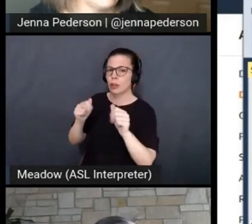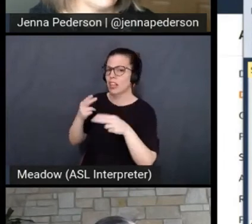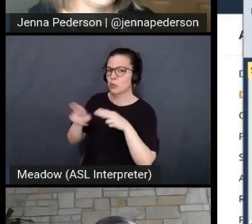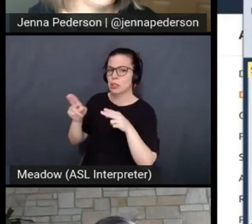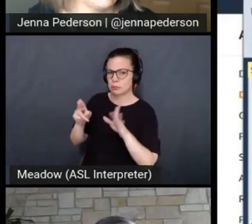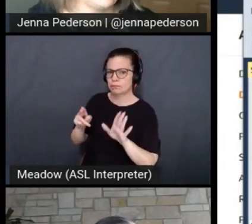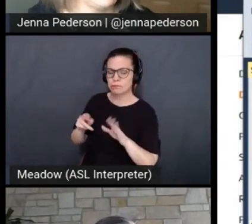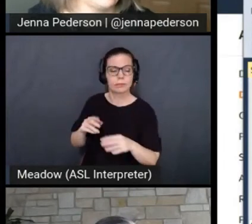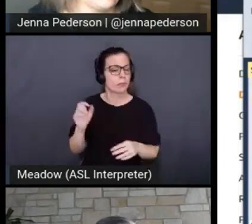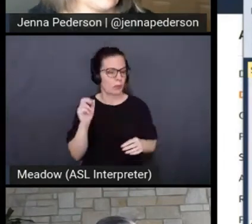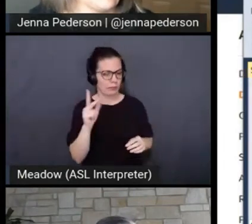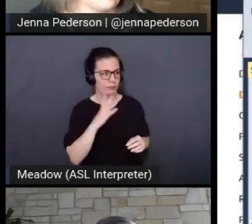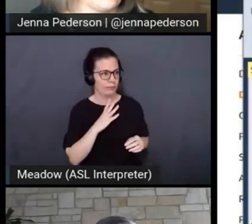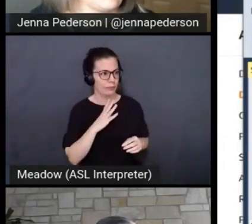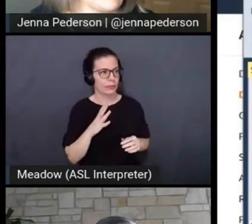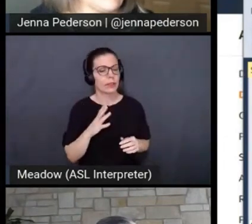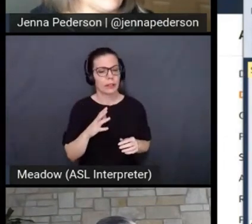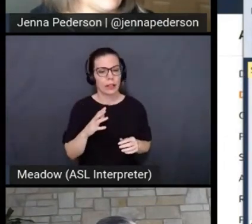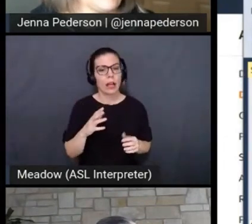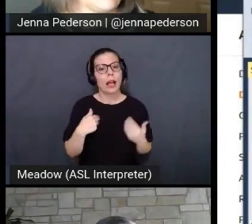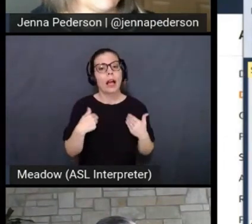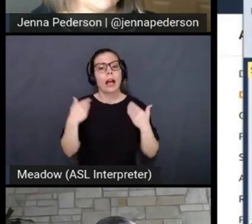Okay, so I'm going to just a moment.